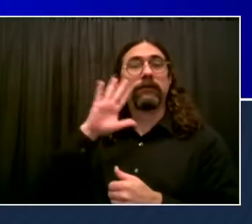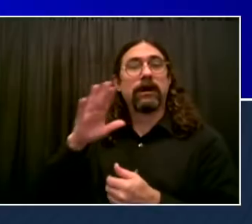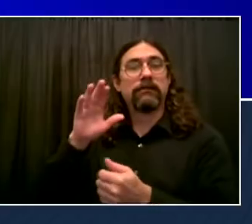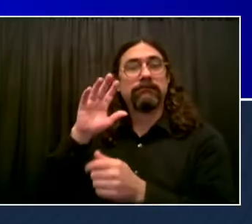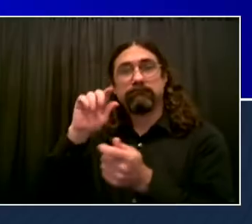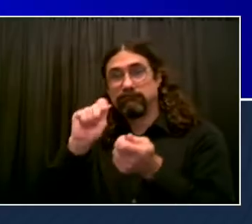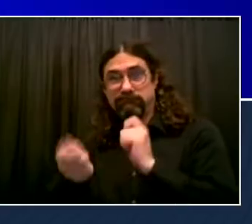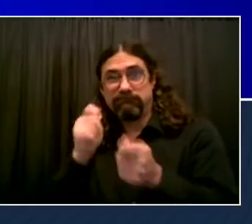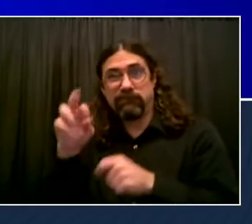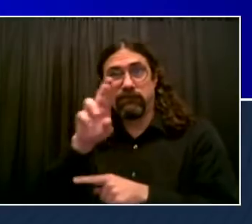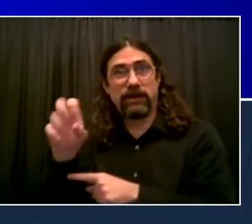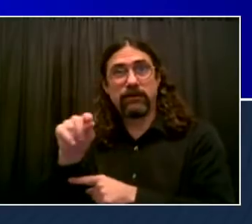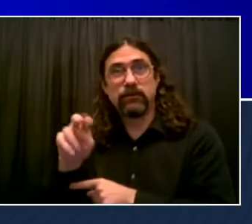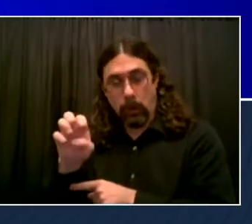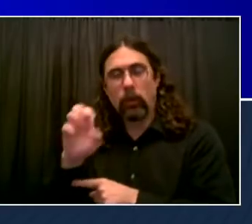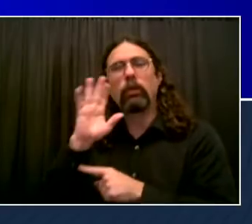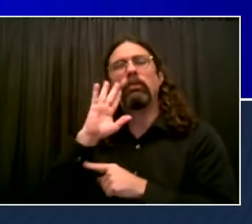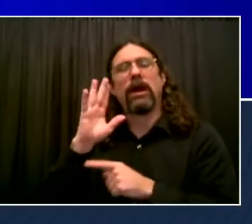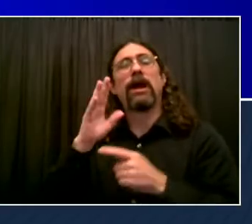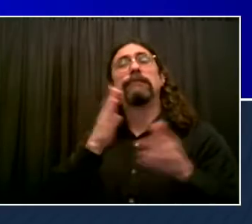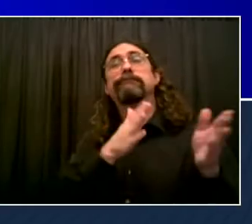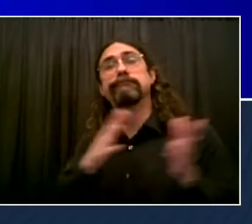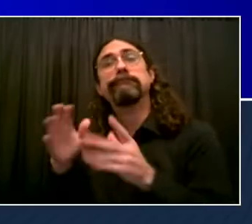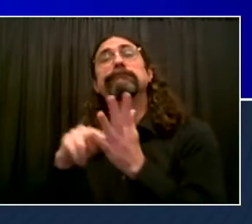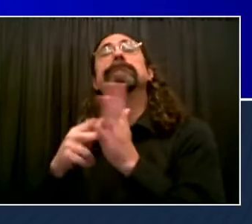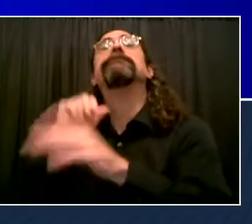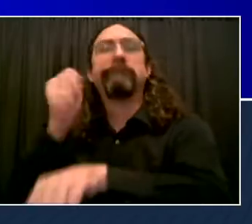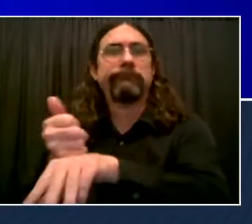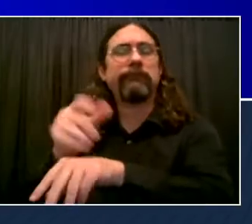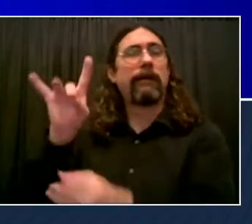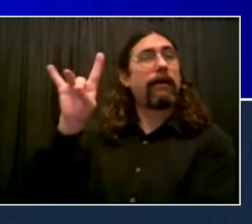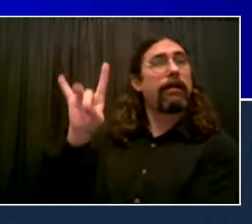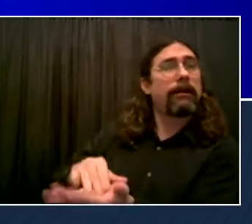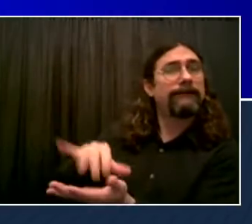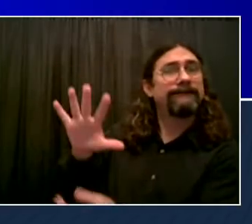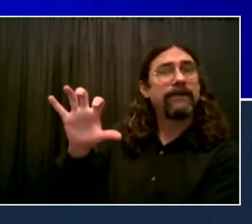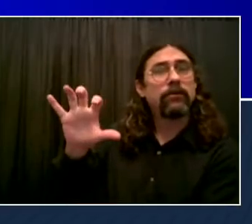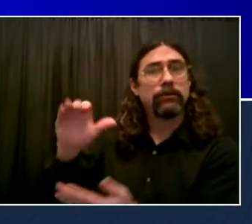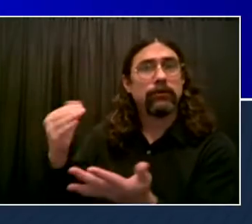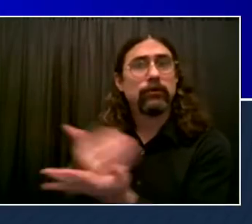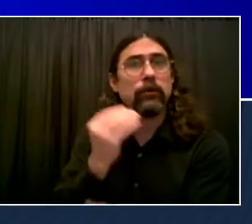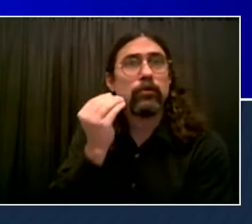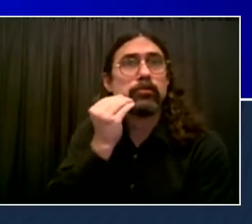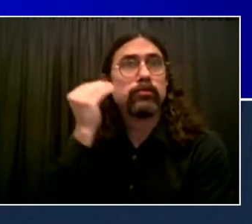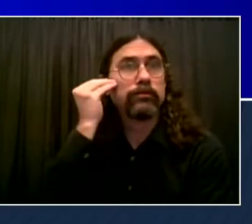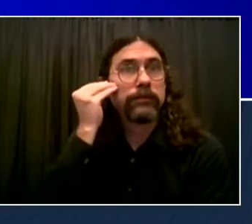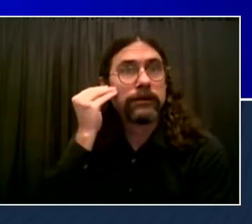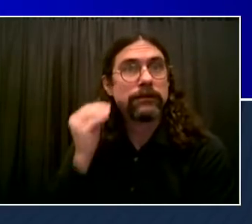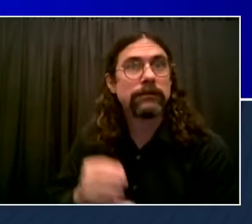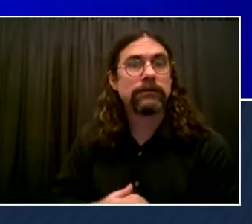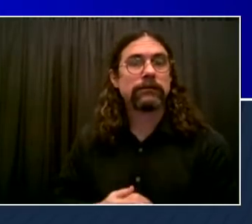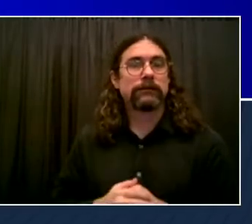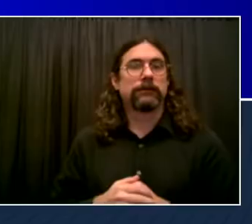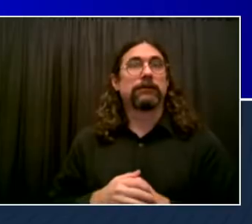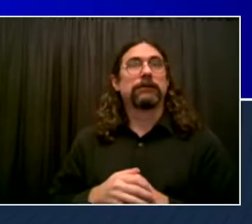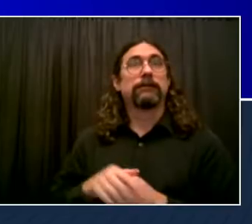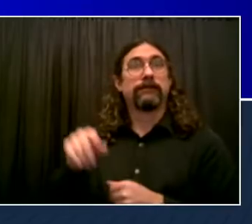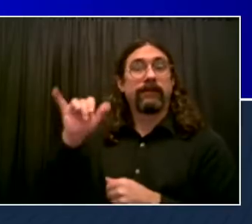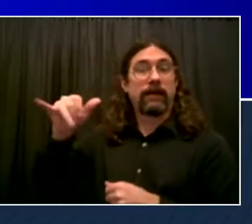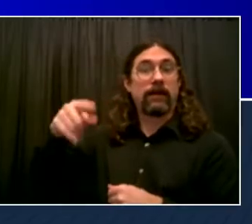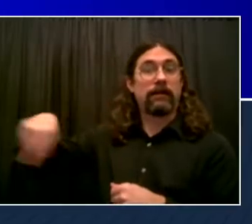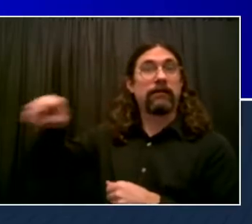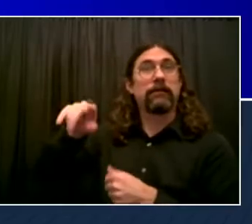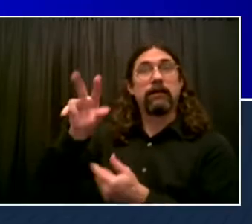8,500 NEW HOMES